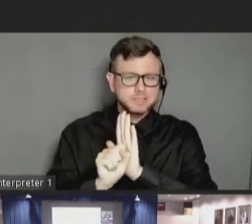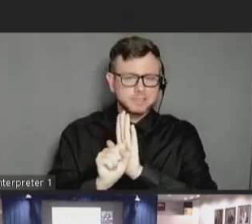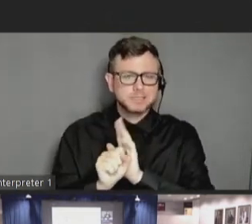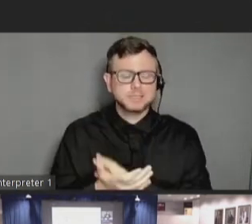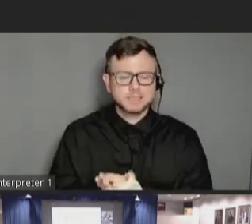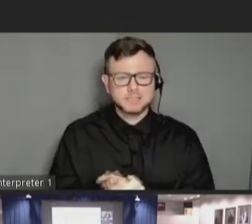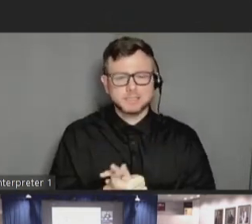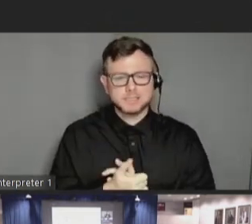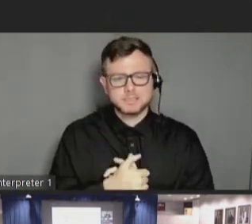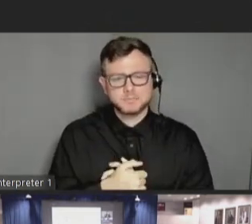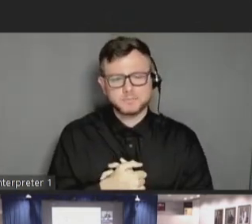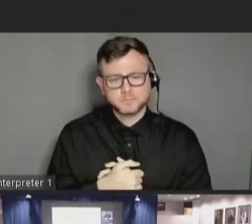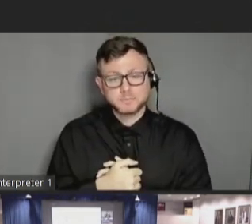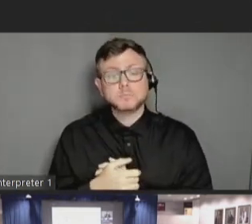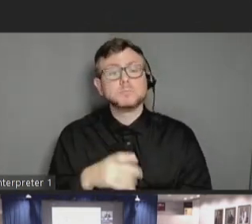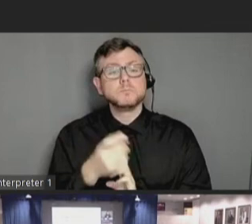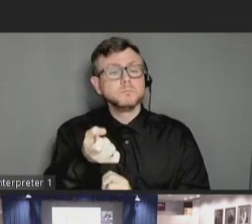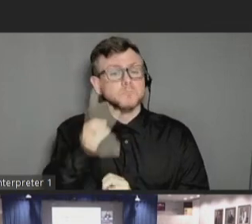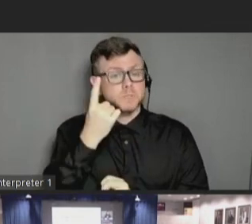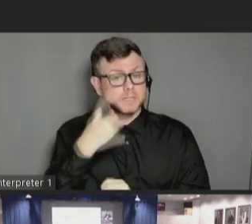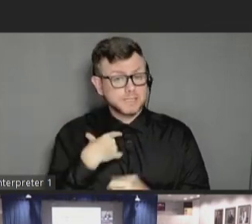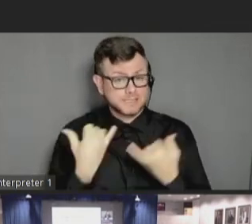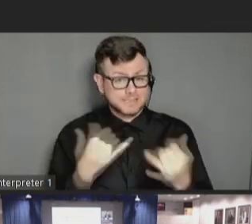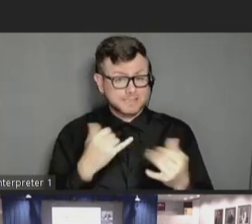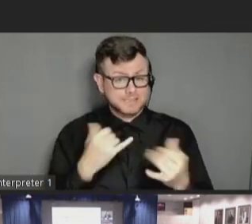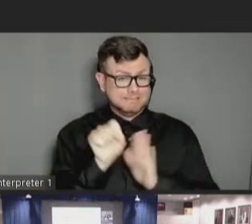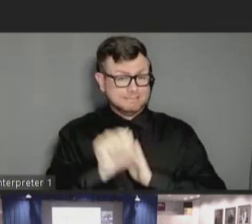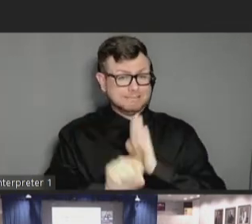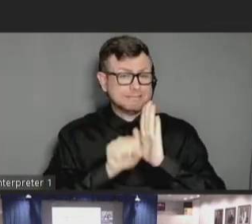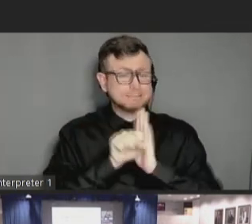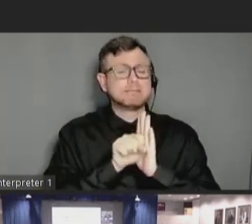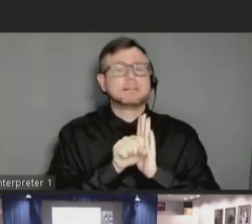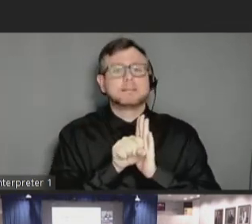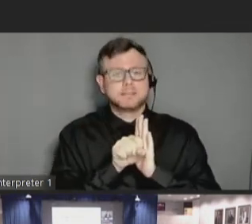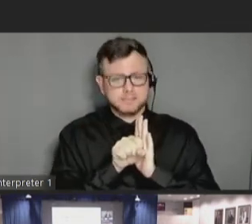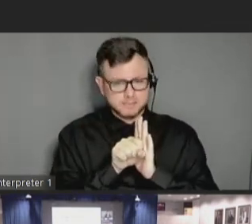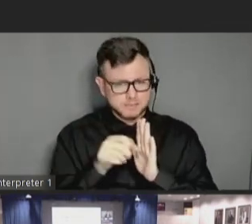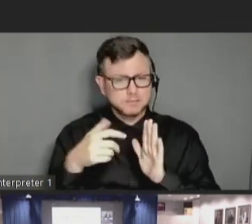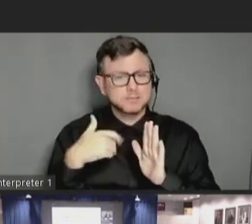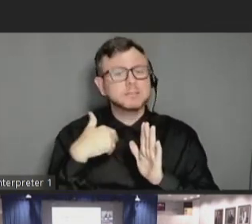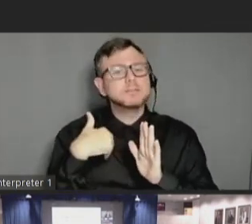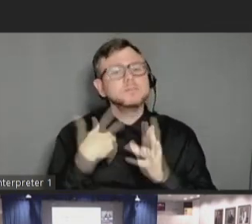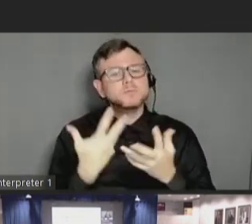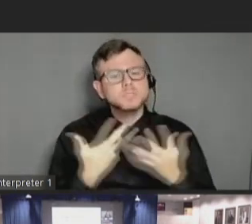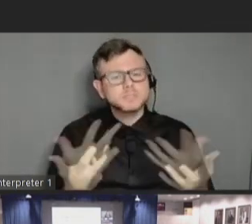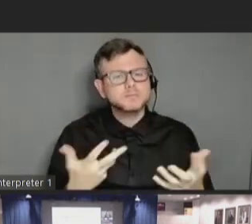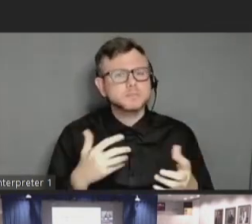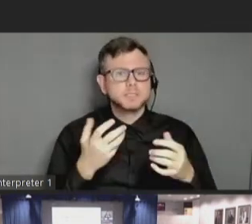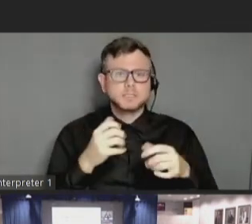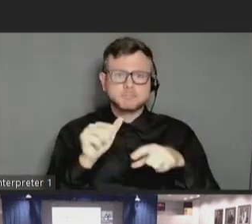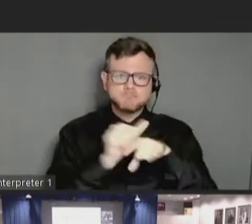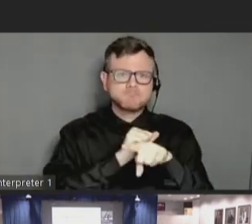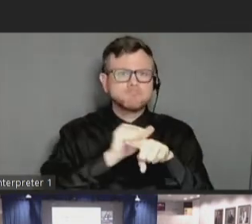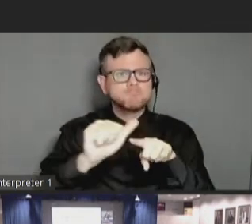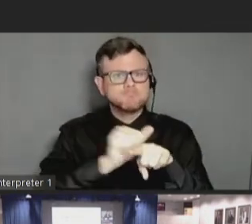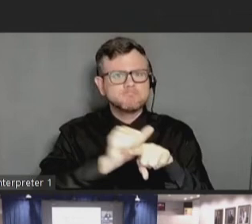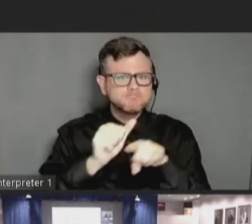For this season, we have been conducting a lot of training and education,